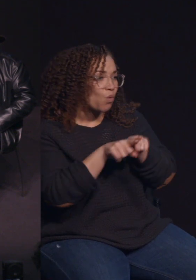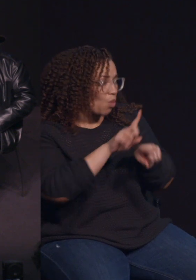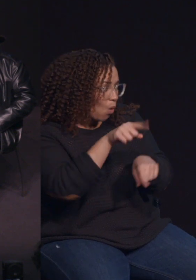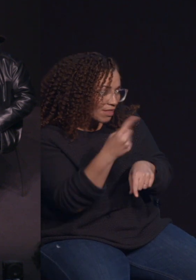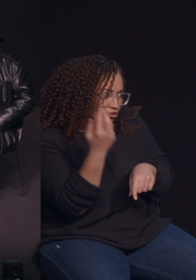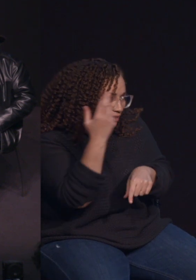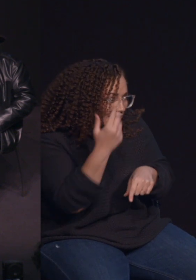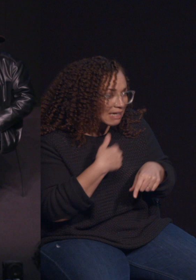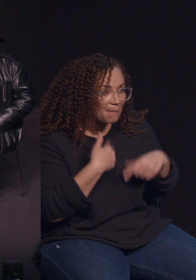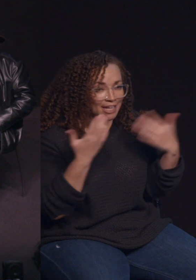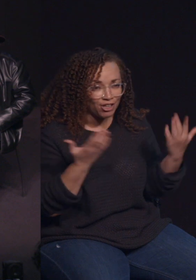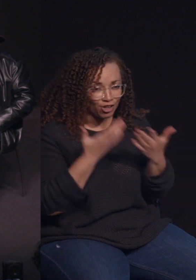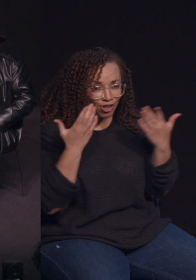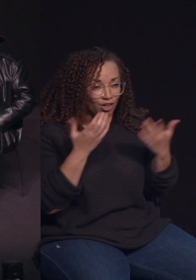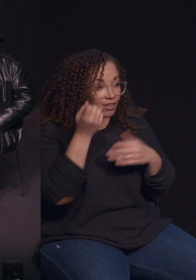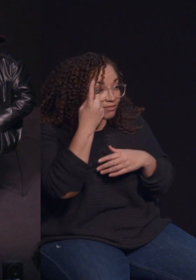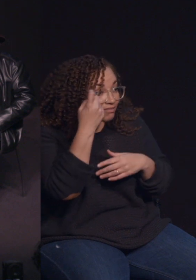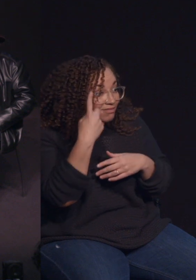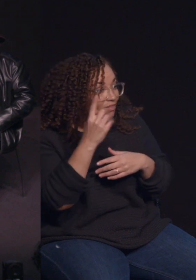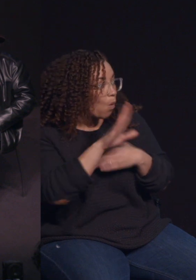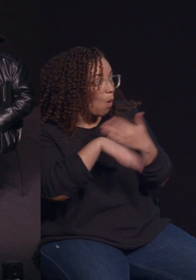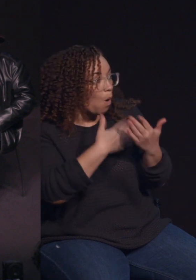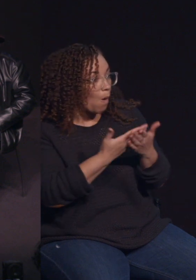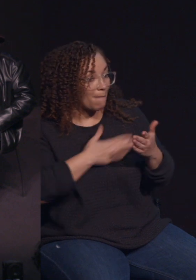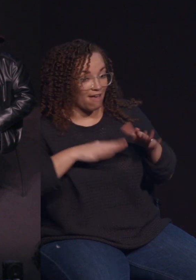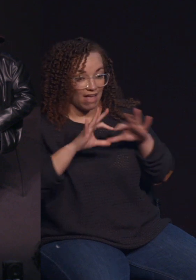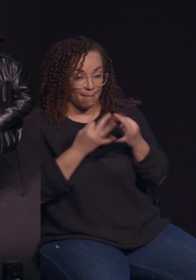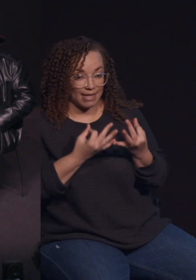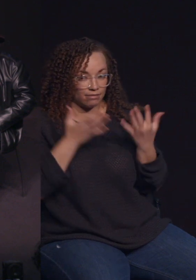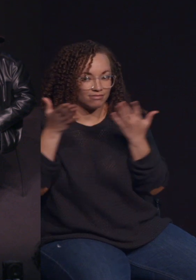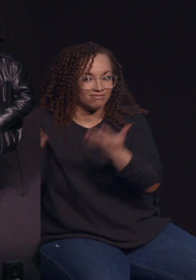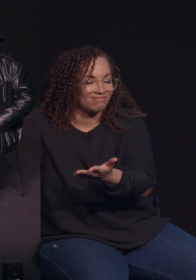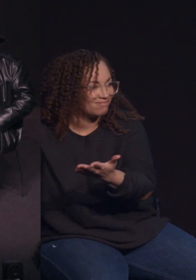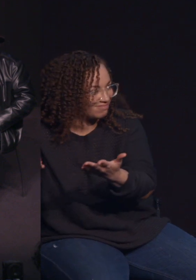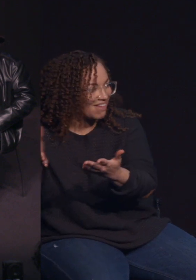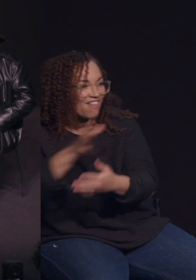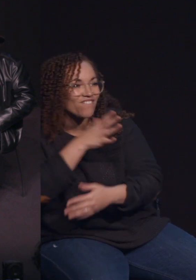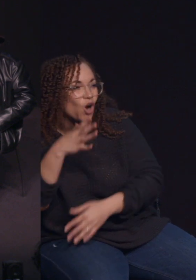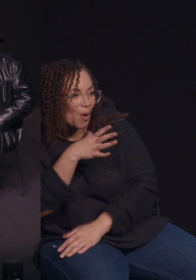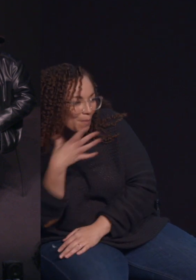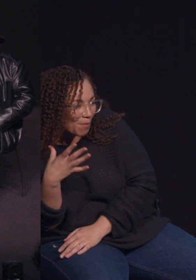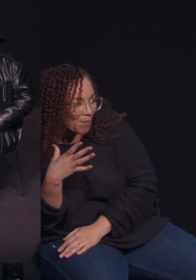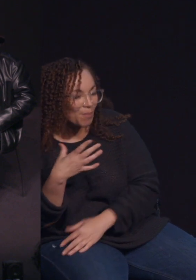about to name are at the farm, so I just wanna honor 4000 tree